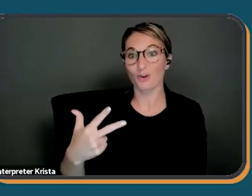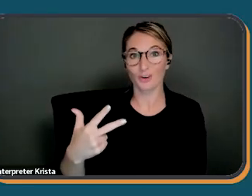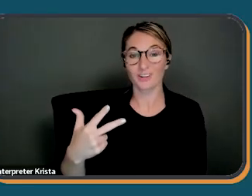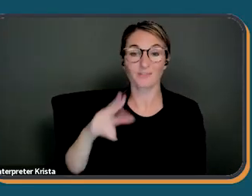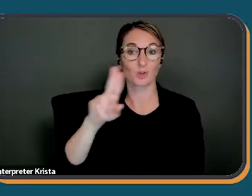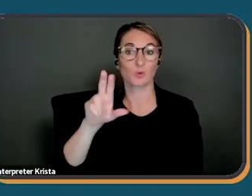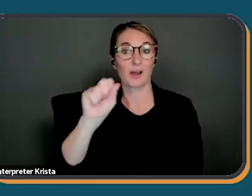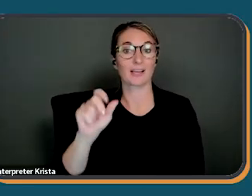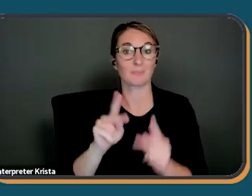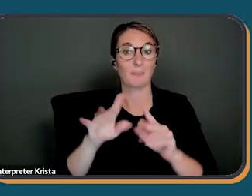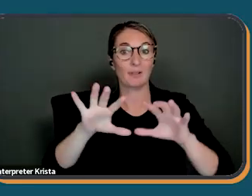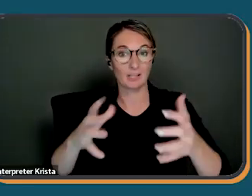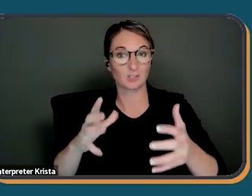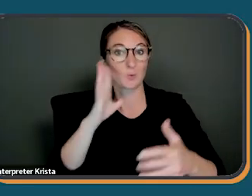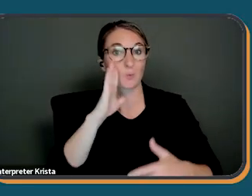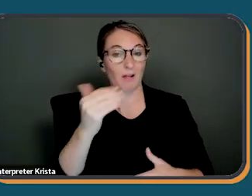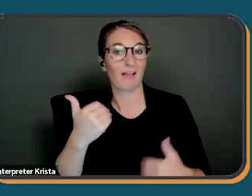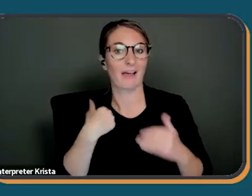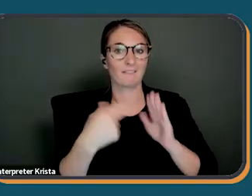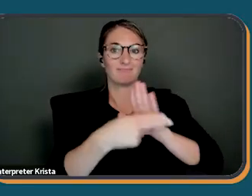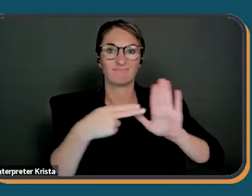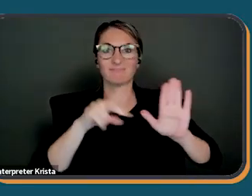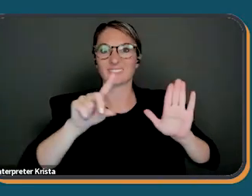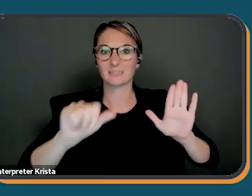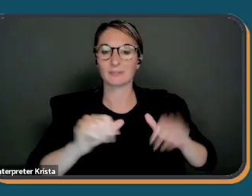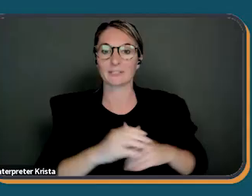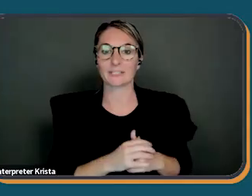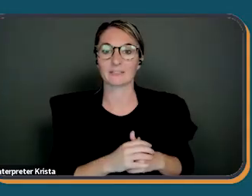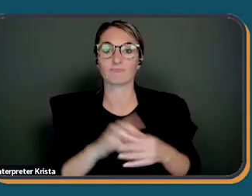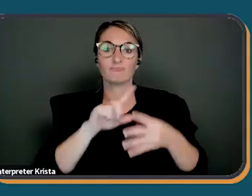sensory as well as intellectual and developmental disabilities.